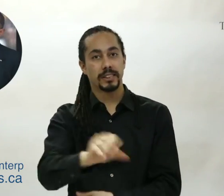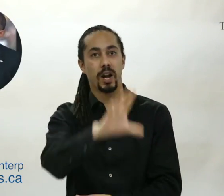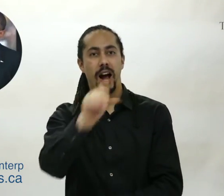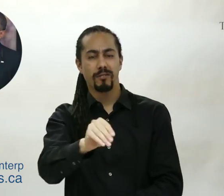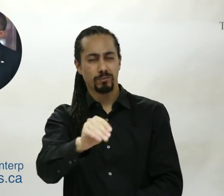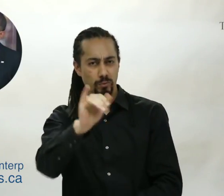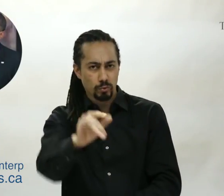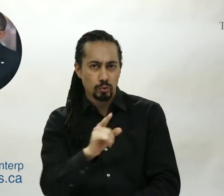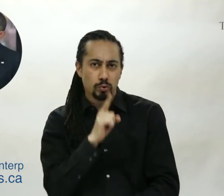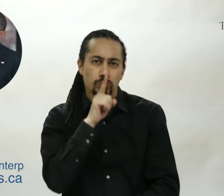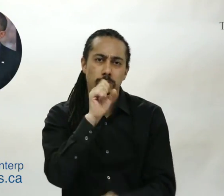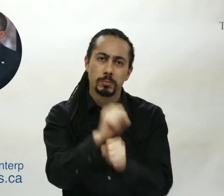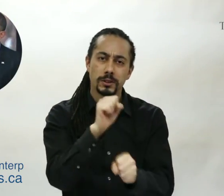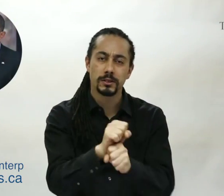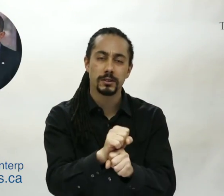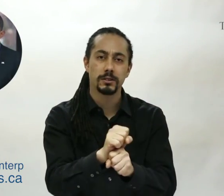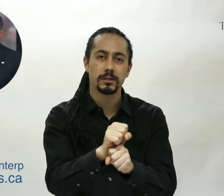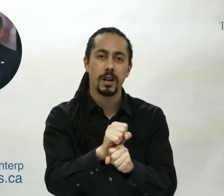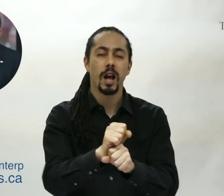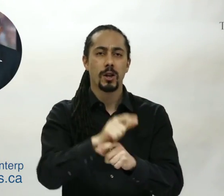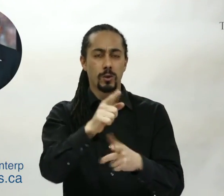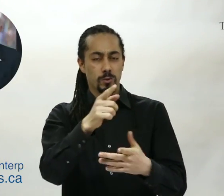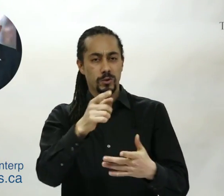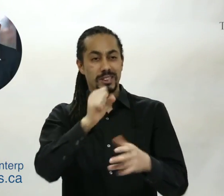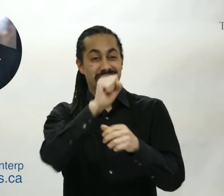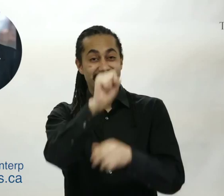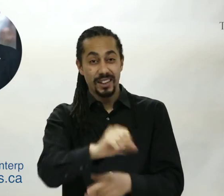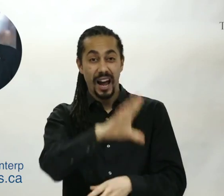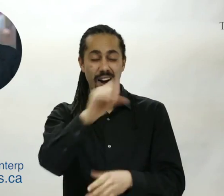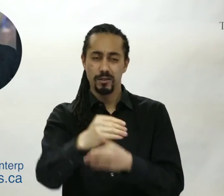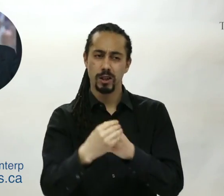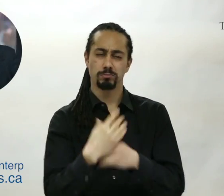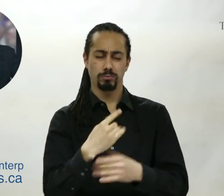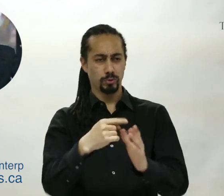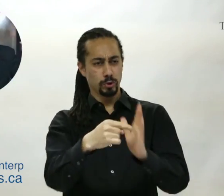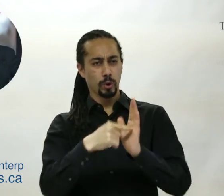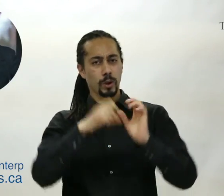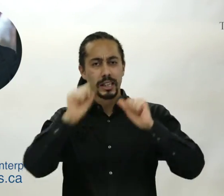South Africa shows we can change, that we can choose a world defined not by our differences,